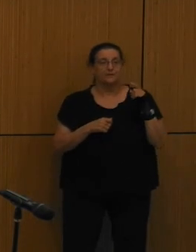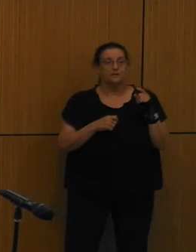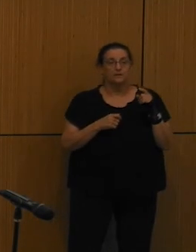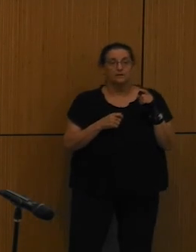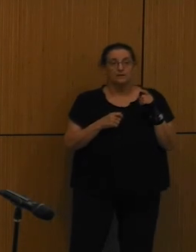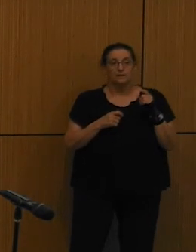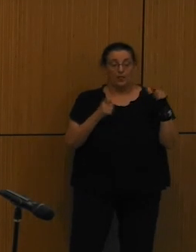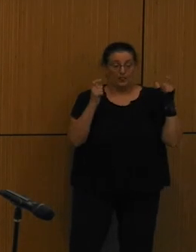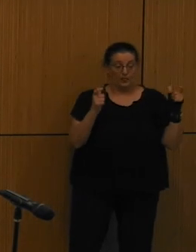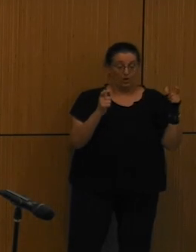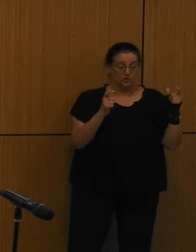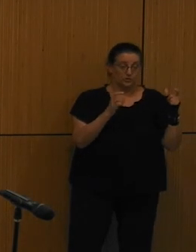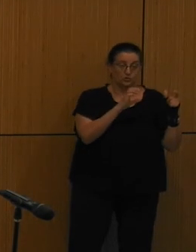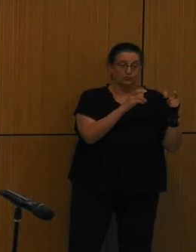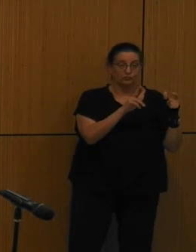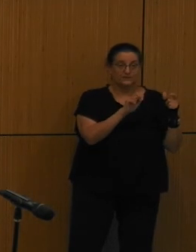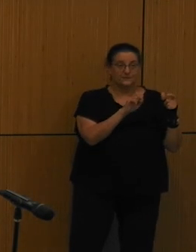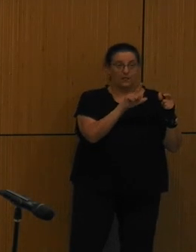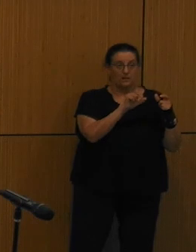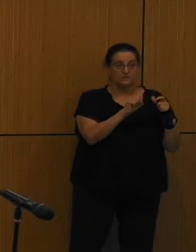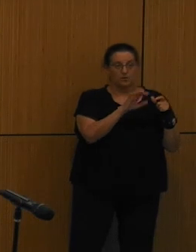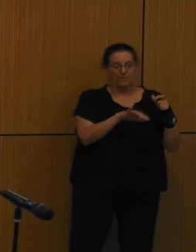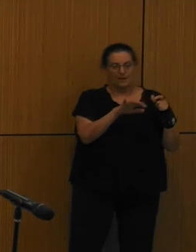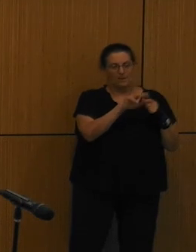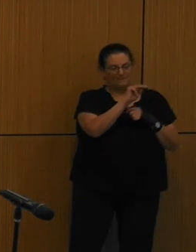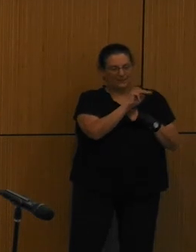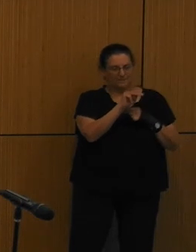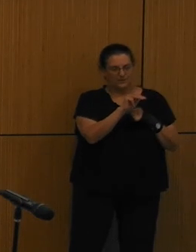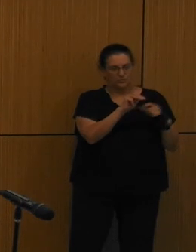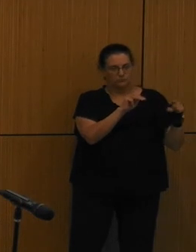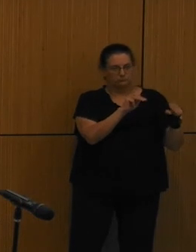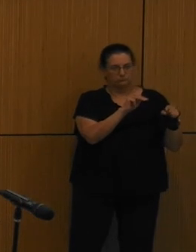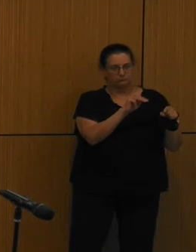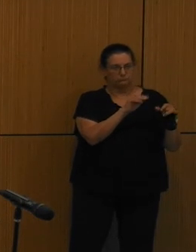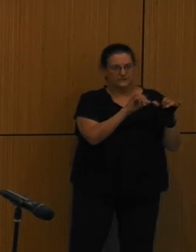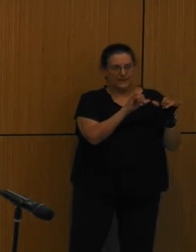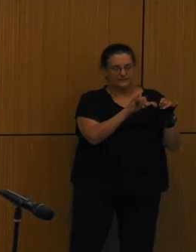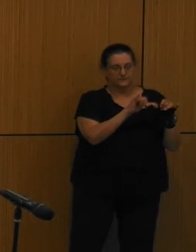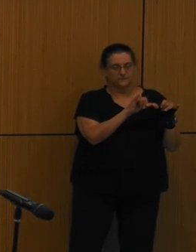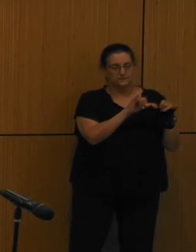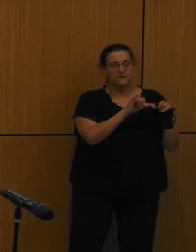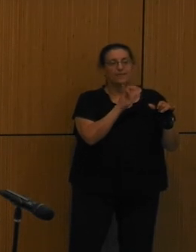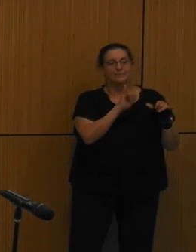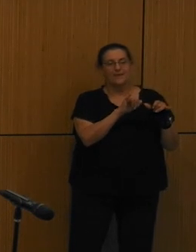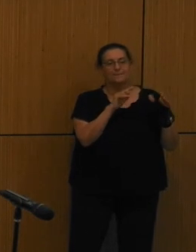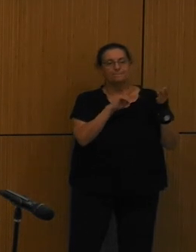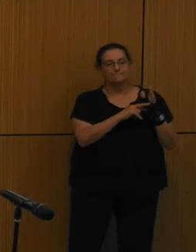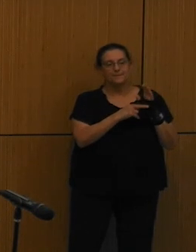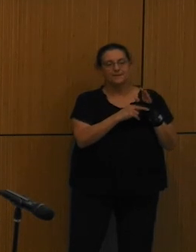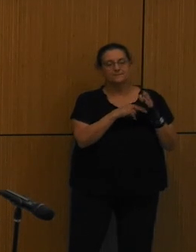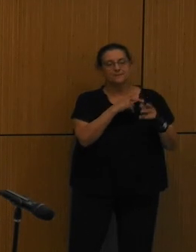you know, about a millimeter in size or so. Those are indicative of a type of rock called a database.